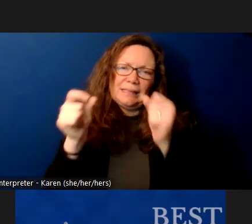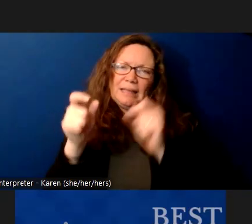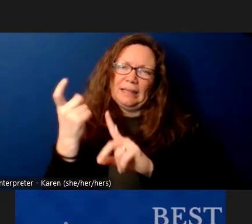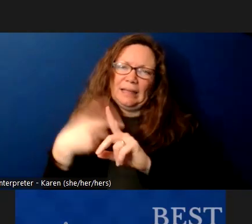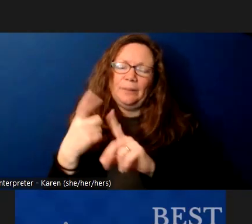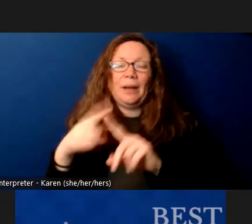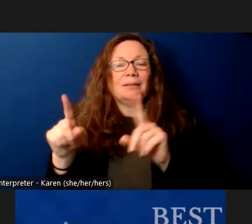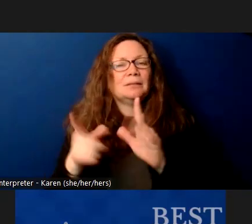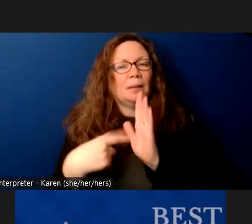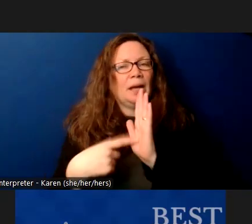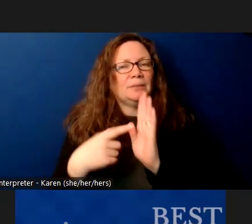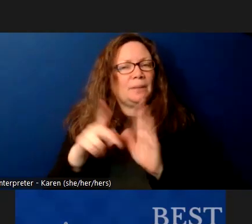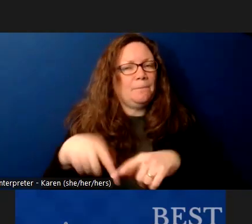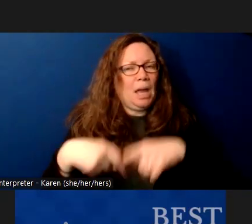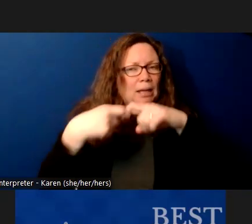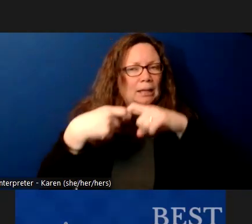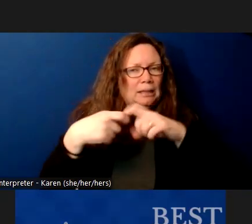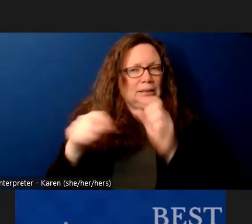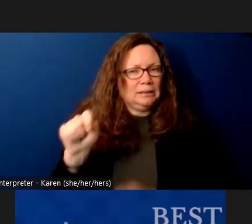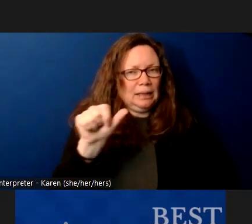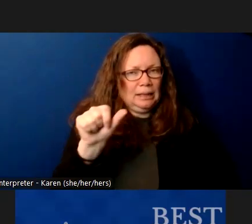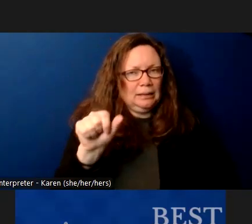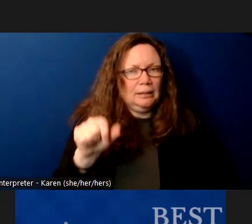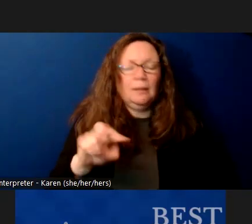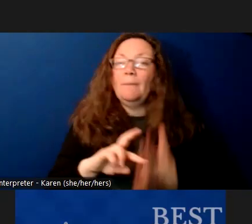What that means is the the attachment will not be deleted